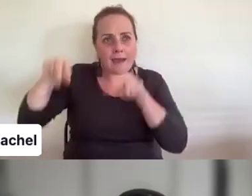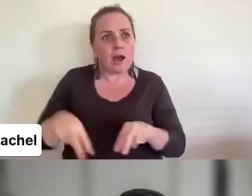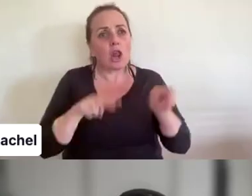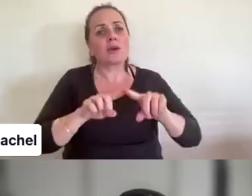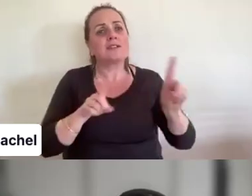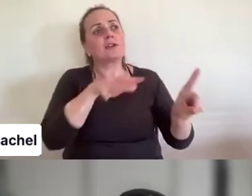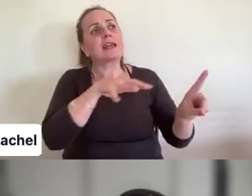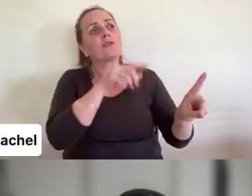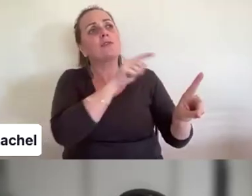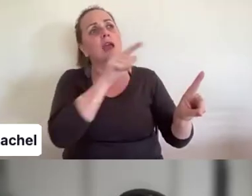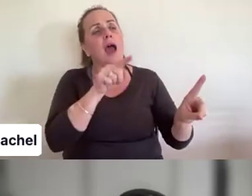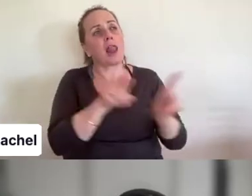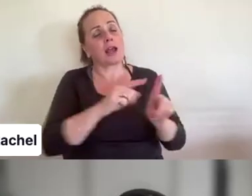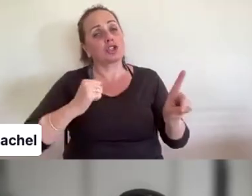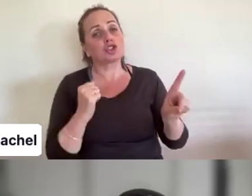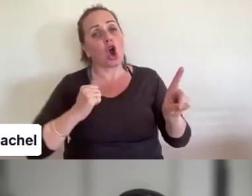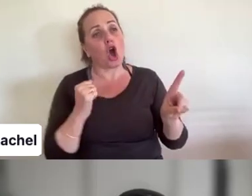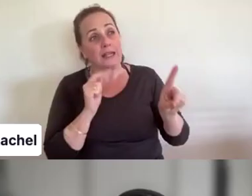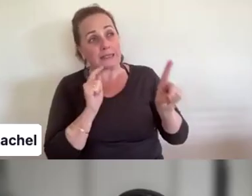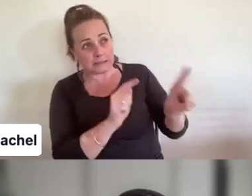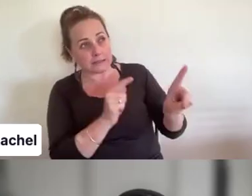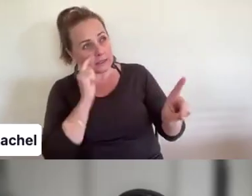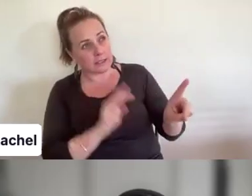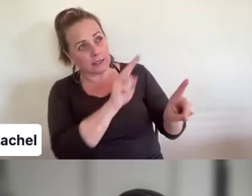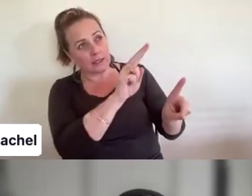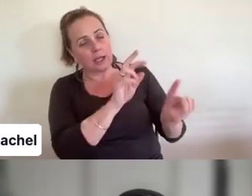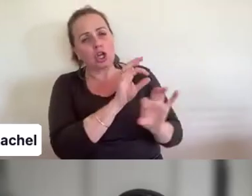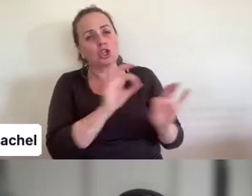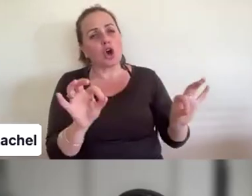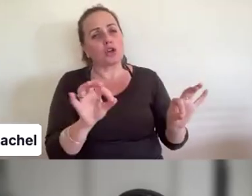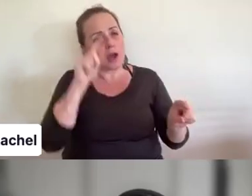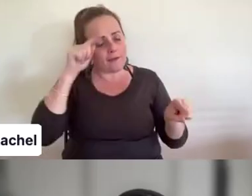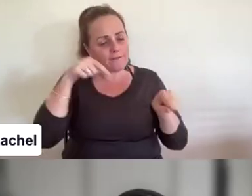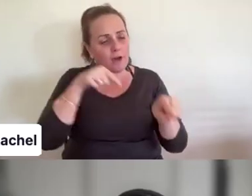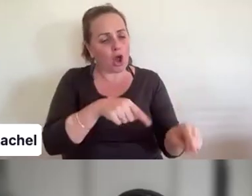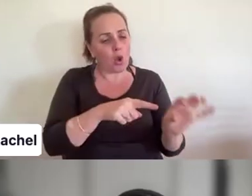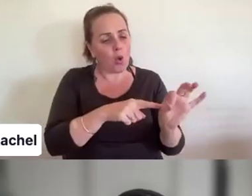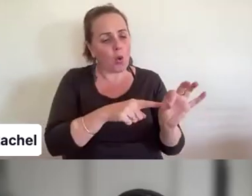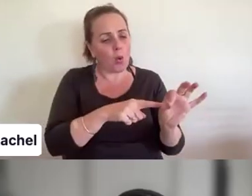I'll bring up Scotland again; Scotland hasn't gone down the quota route. There are some examples